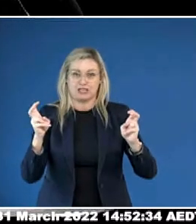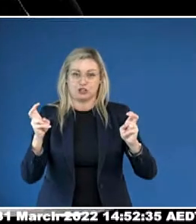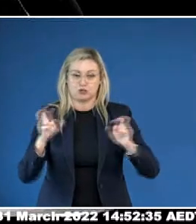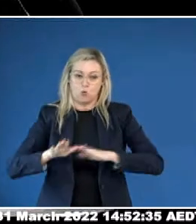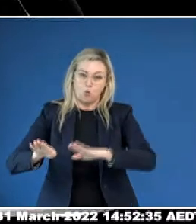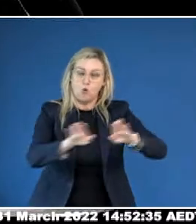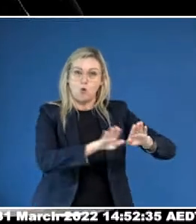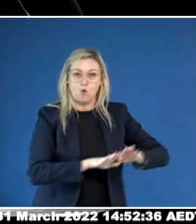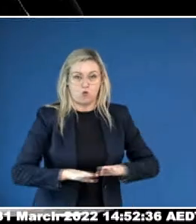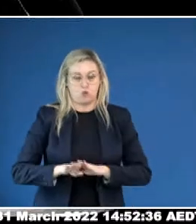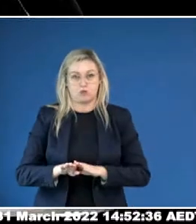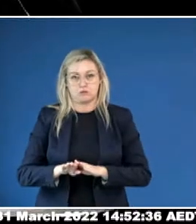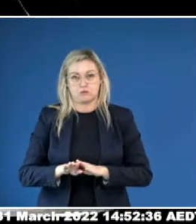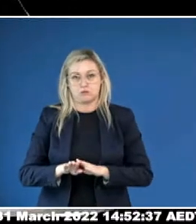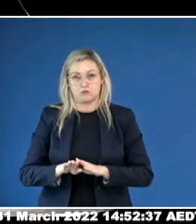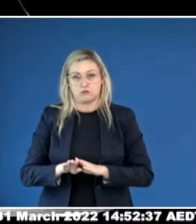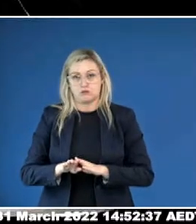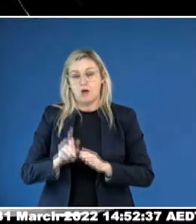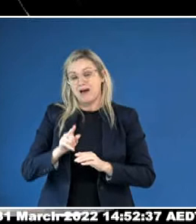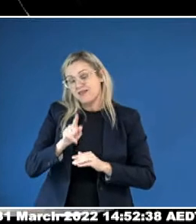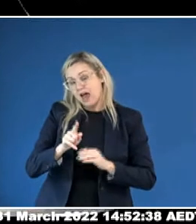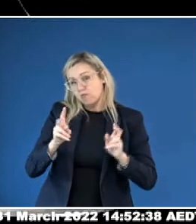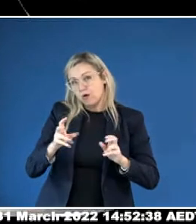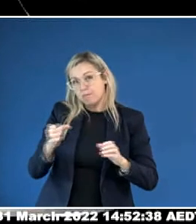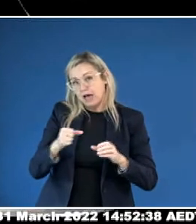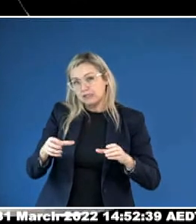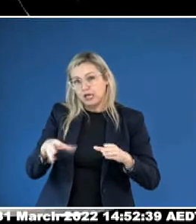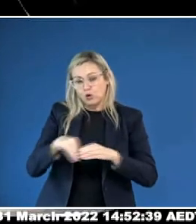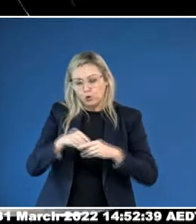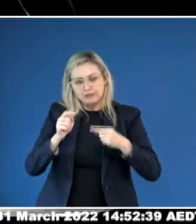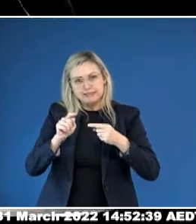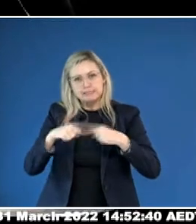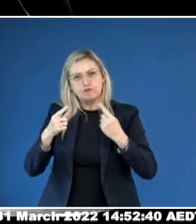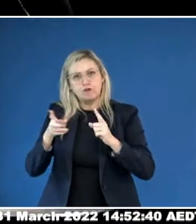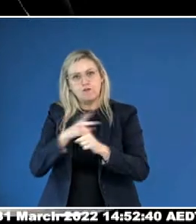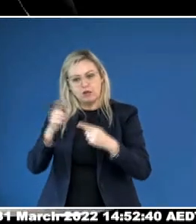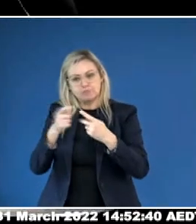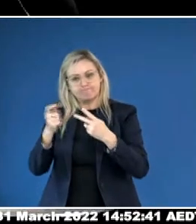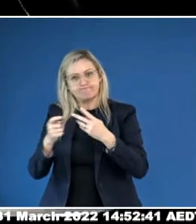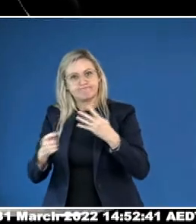That includes the forms of violence that we - that we experience and are at much higher